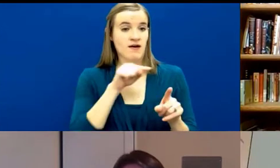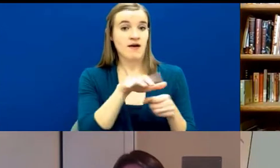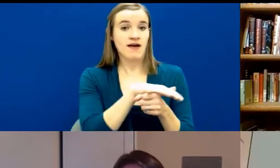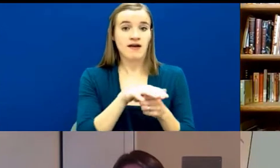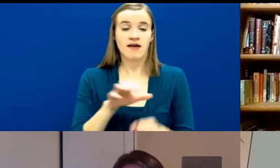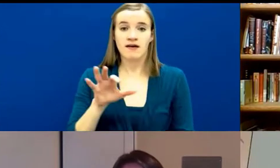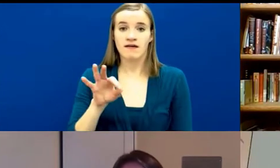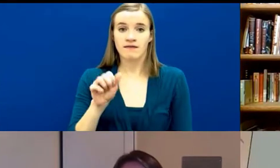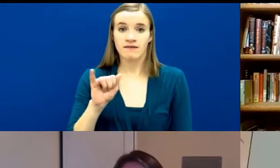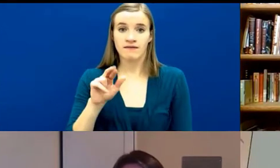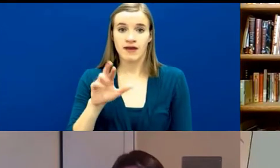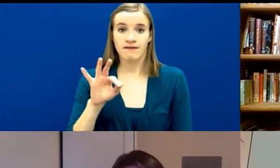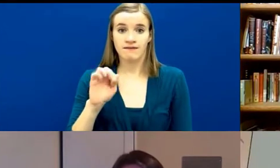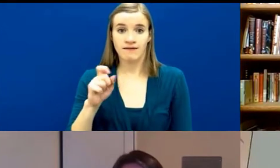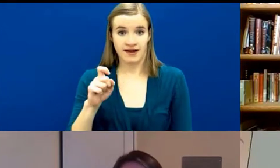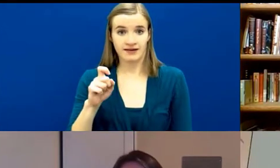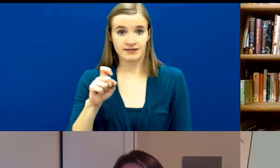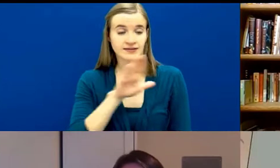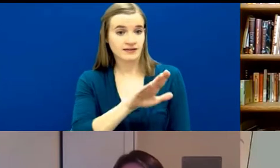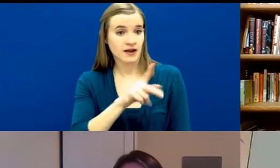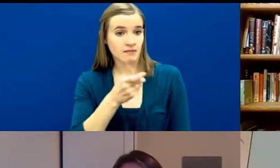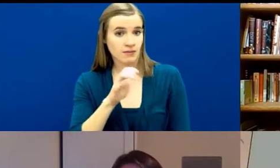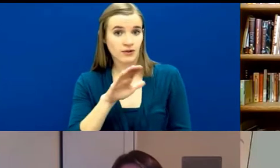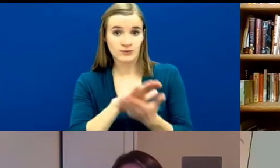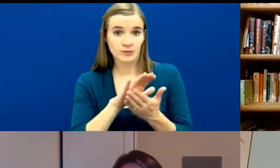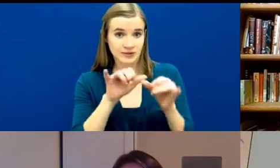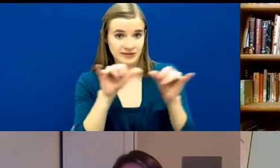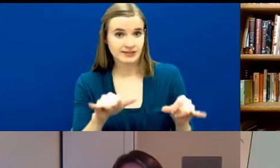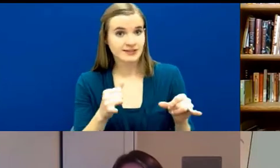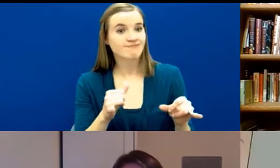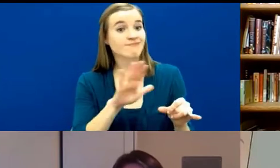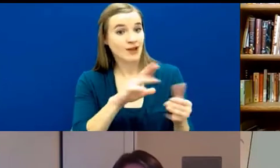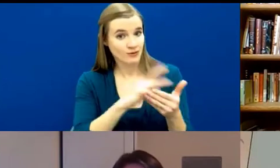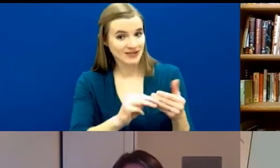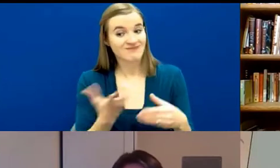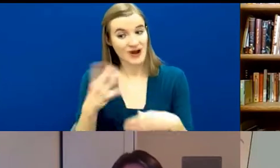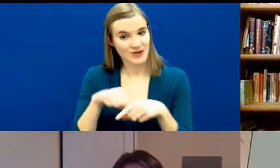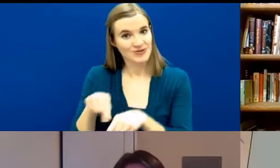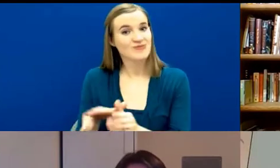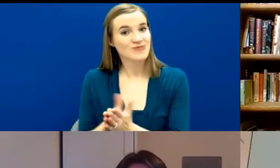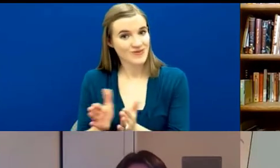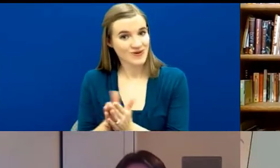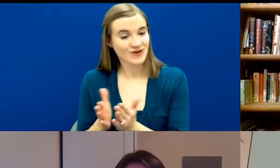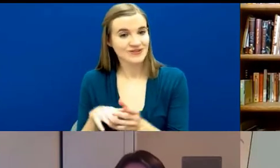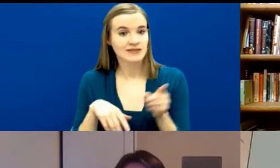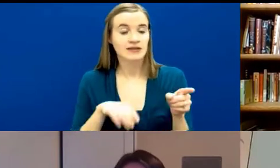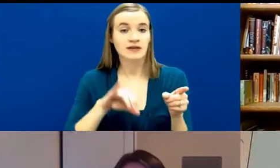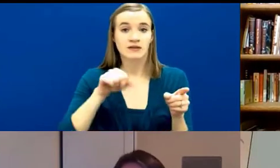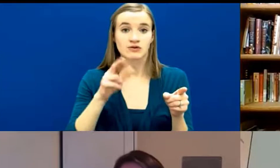system. The junior high schools for Fairfax County are using aspects of the